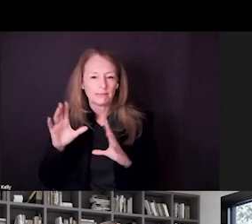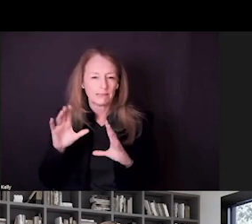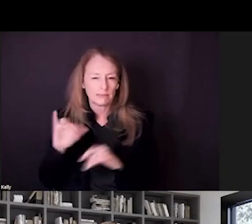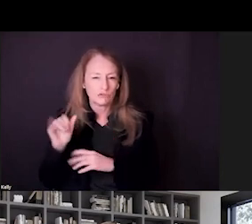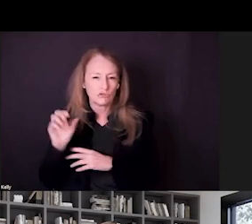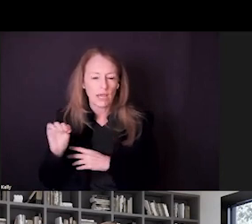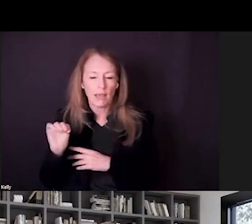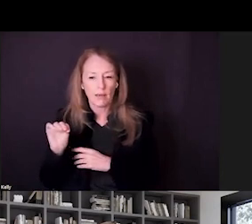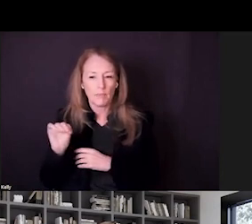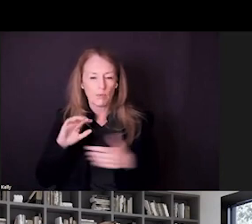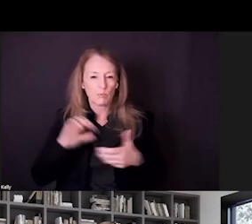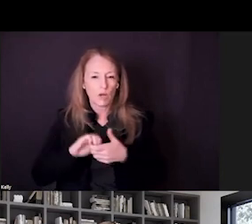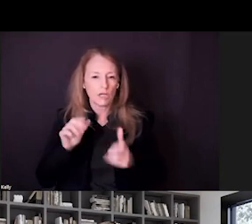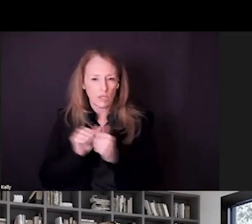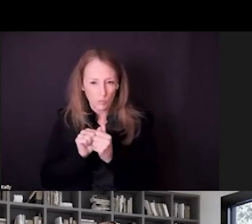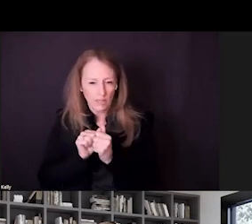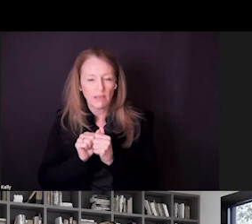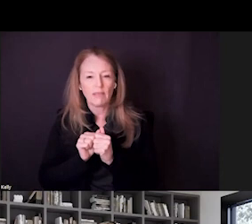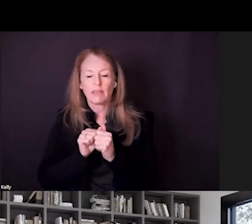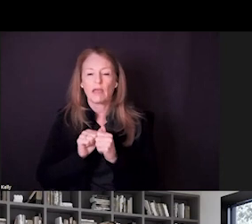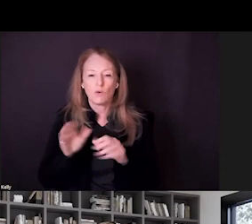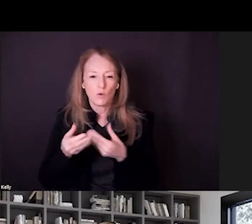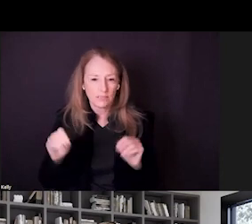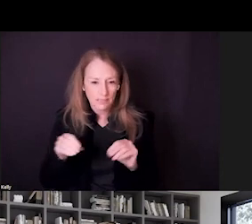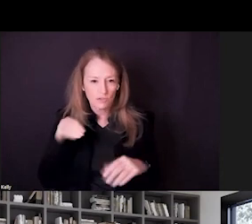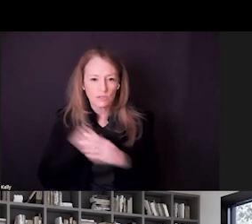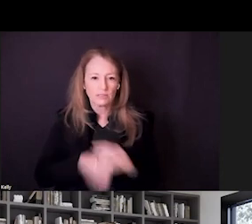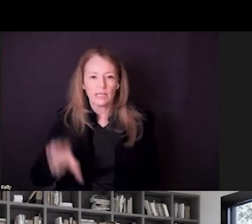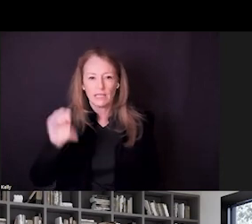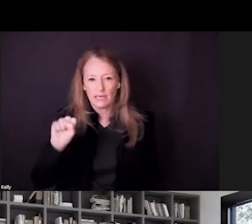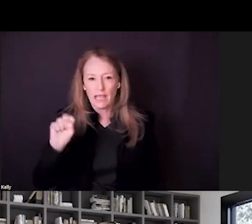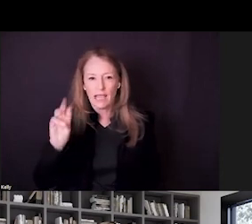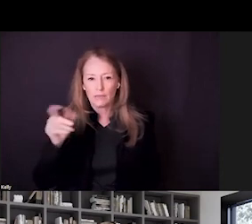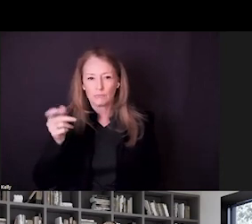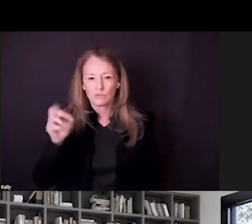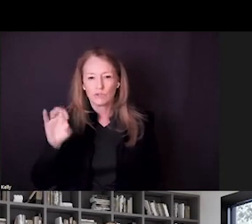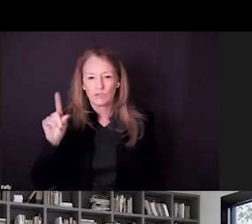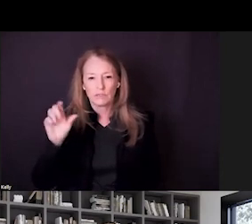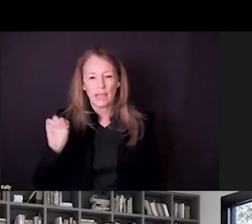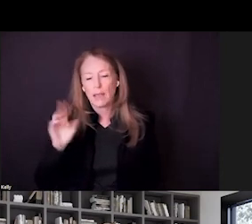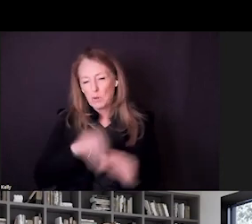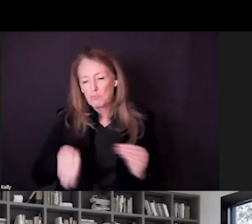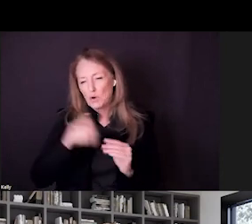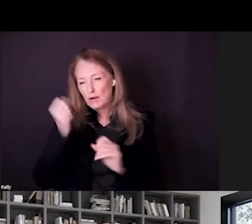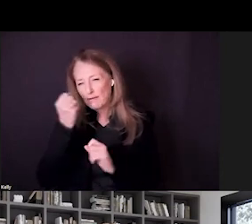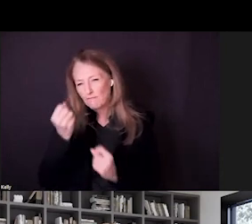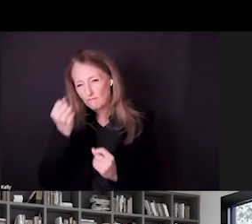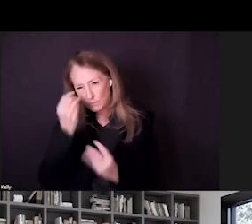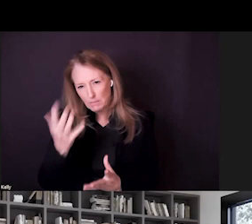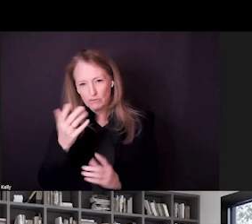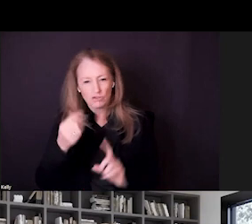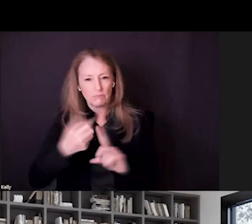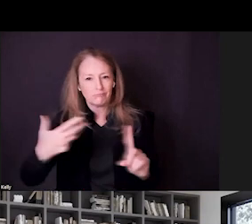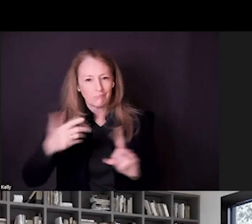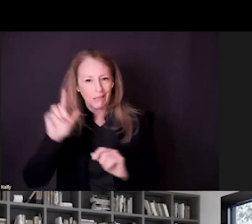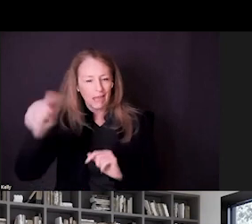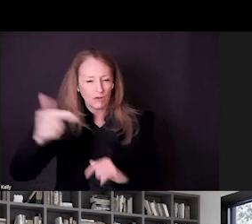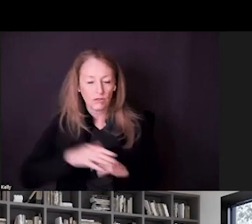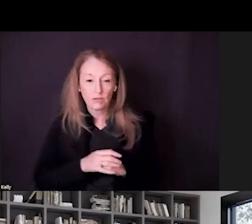CARE IN AMSTERDAM. THERE IS A HOST OF SESSIONS. THE GLOBAL